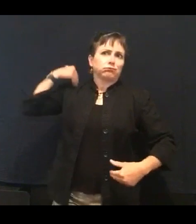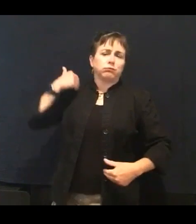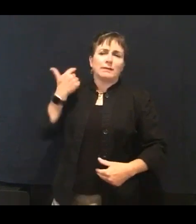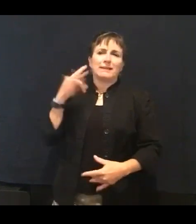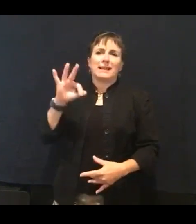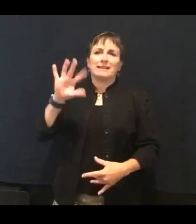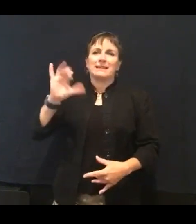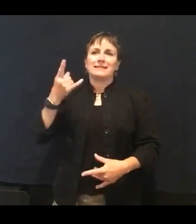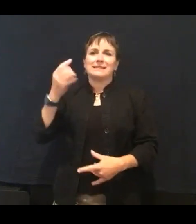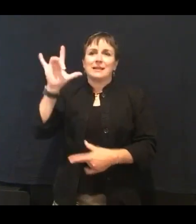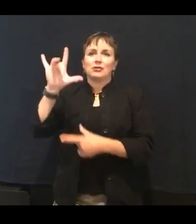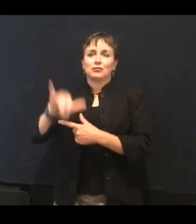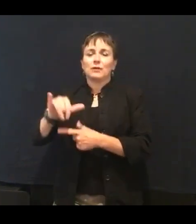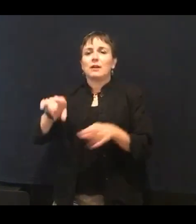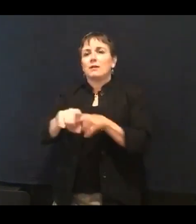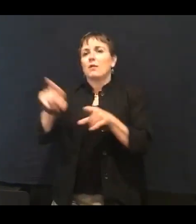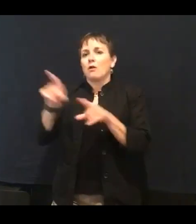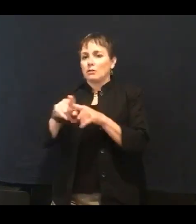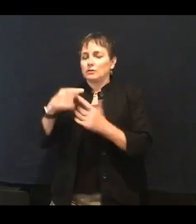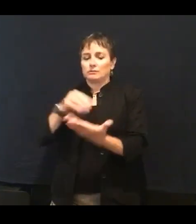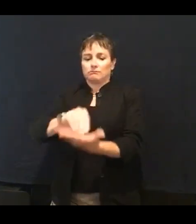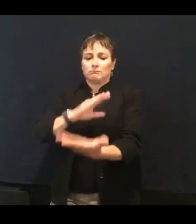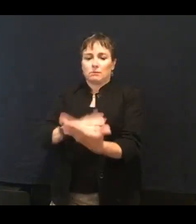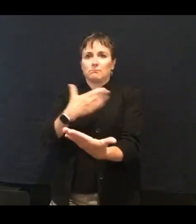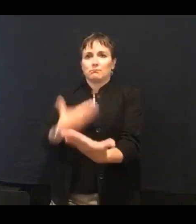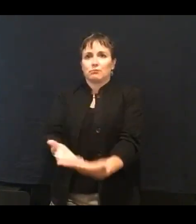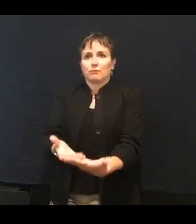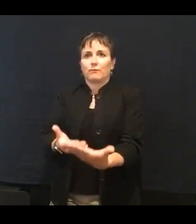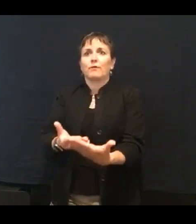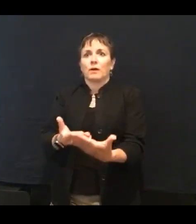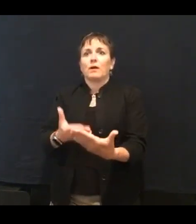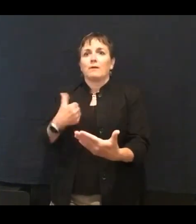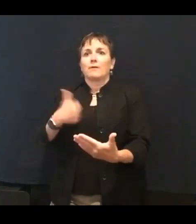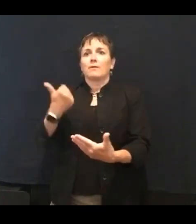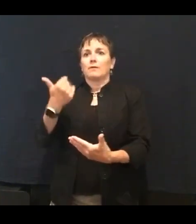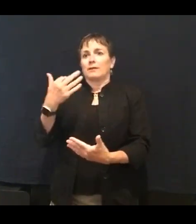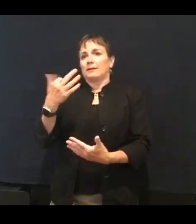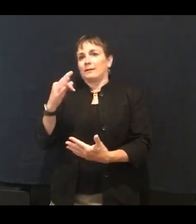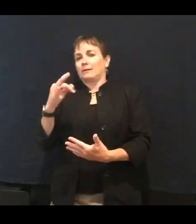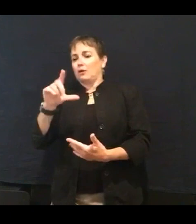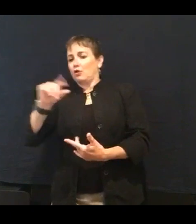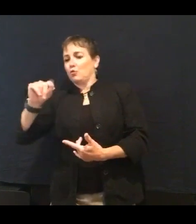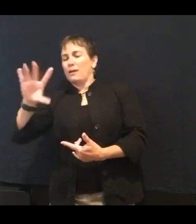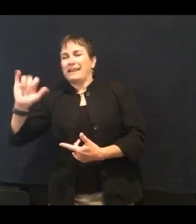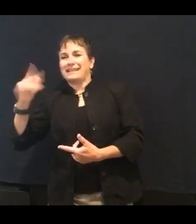in the early 20th, knowledge of this disease, its etiology and manifestations